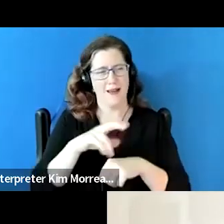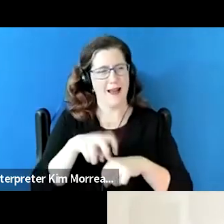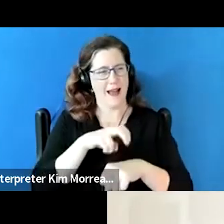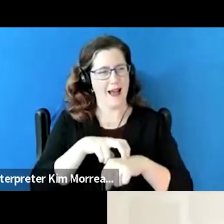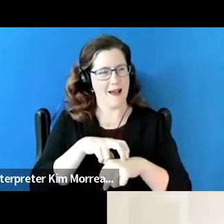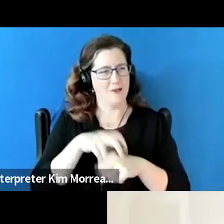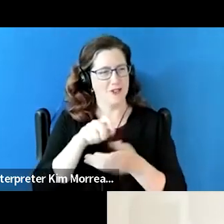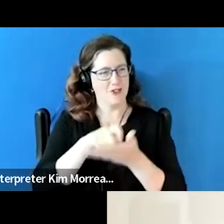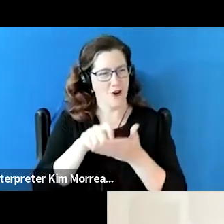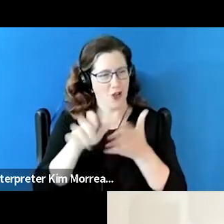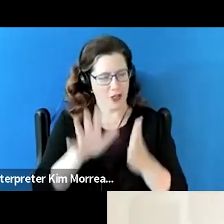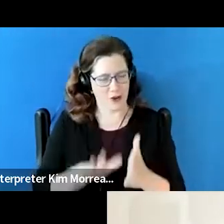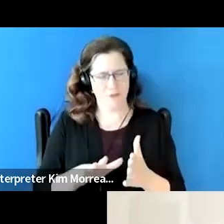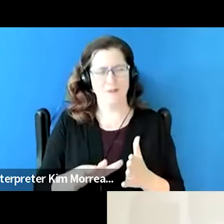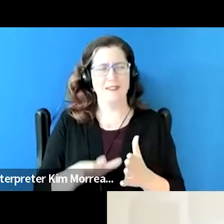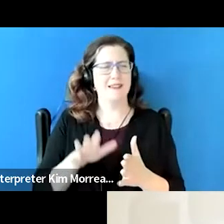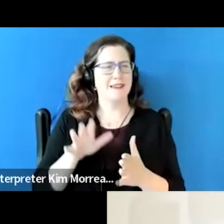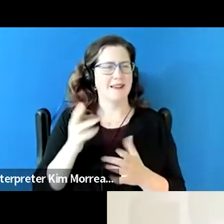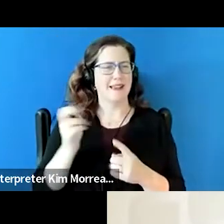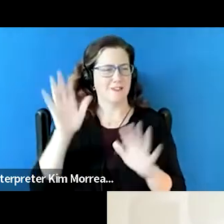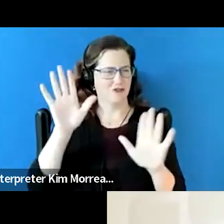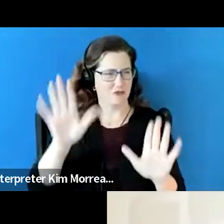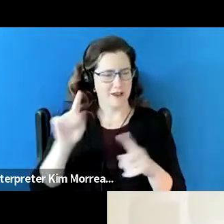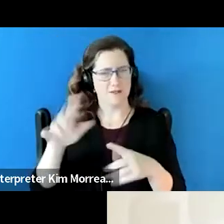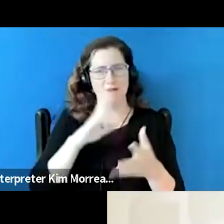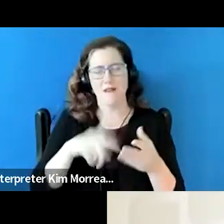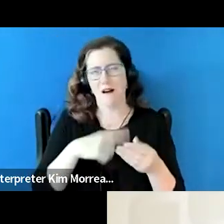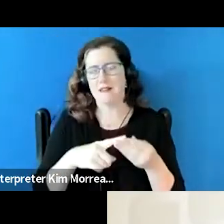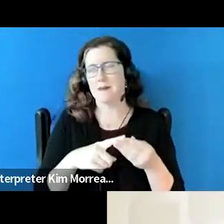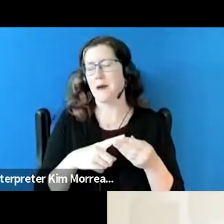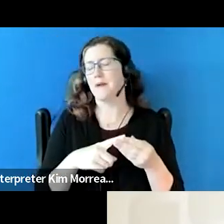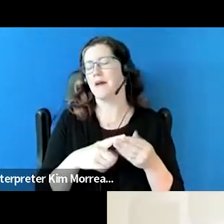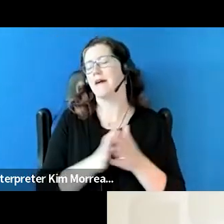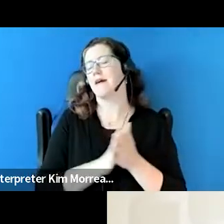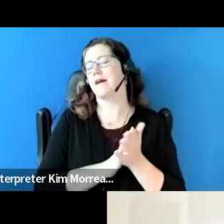And it's great. And he talks about being exceptionally